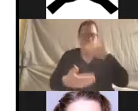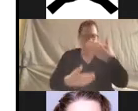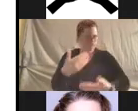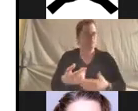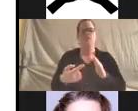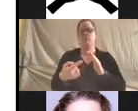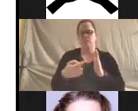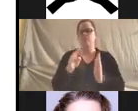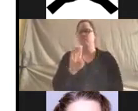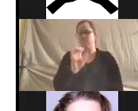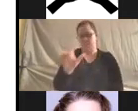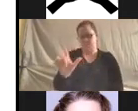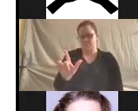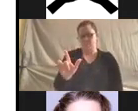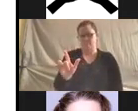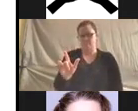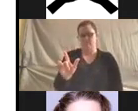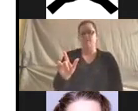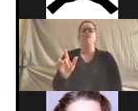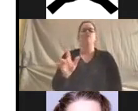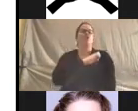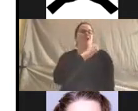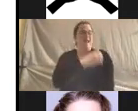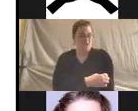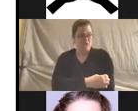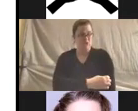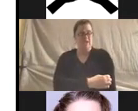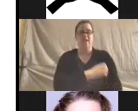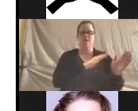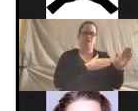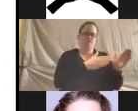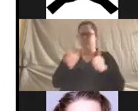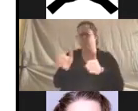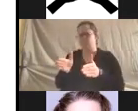they did turn their energy and their attention to electoral politics